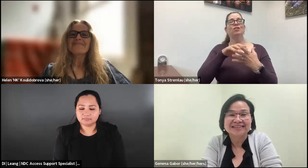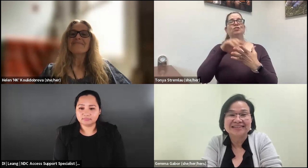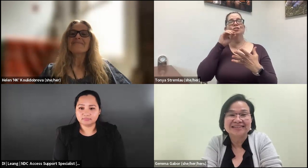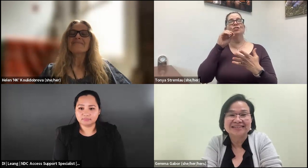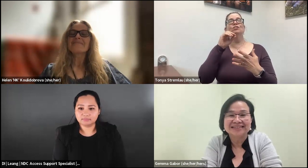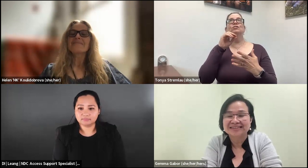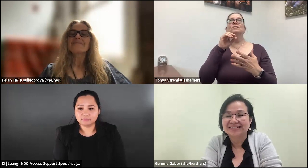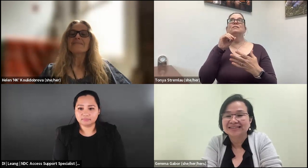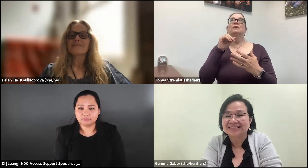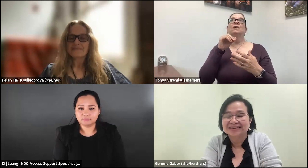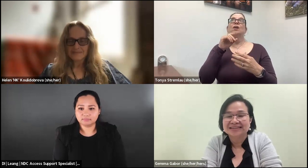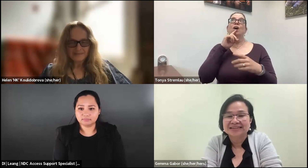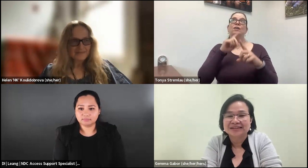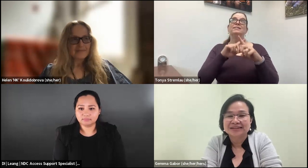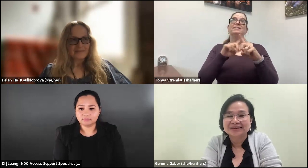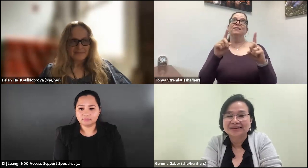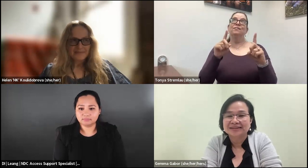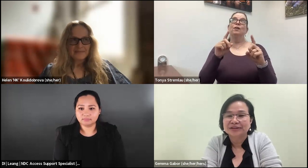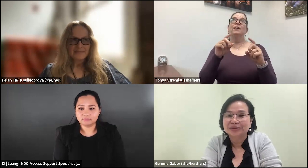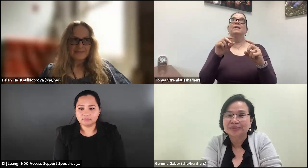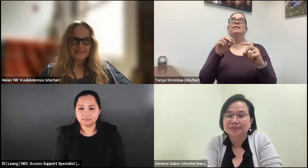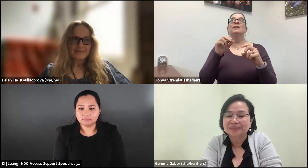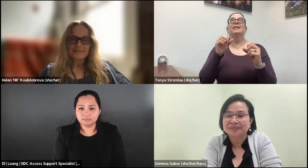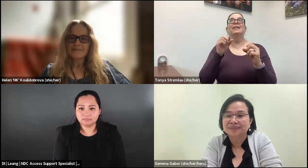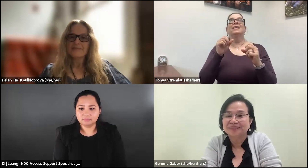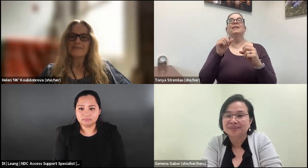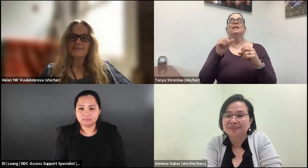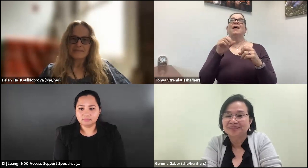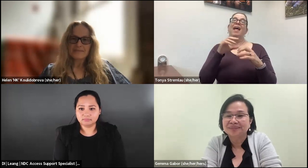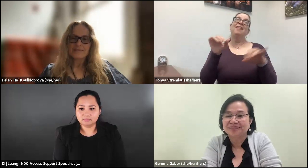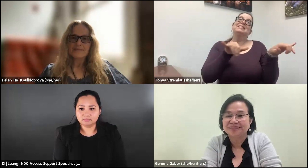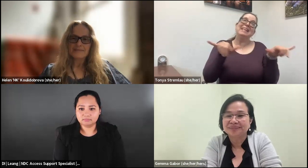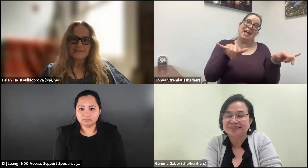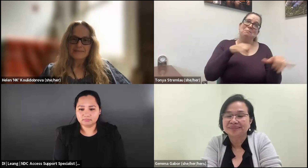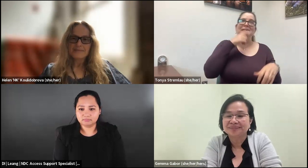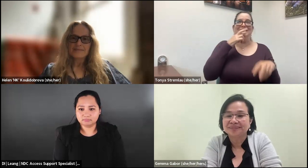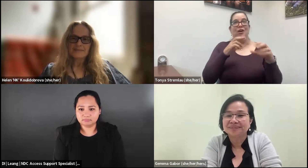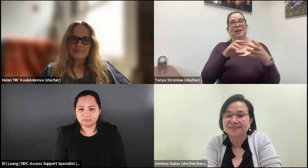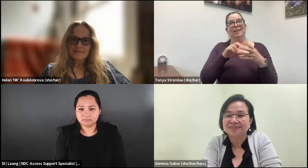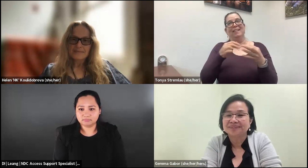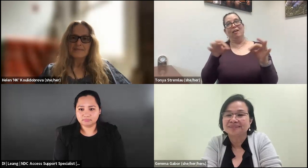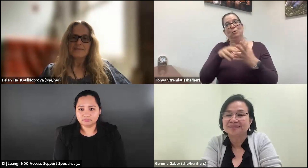I would say, just to begin with, deaf English learners are